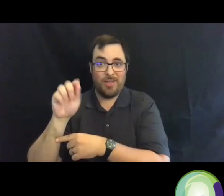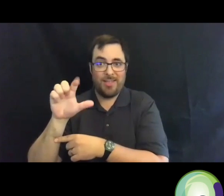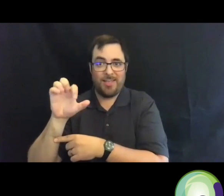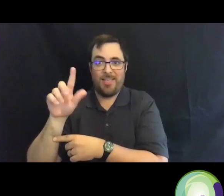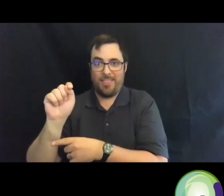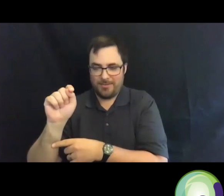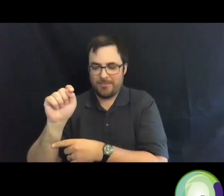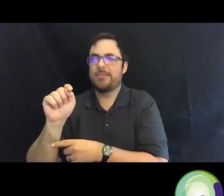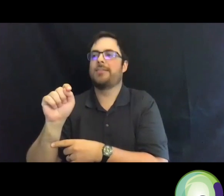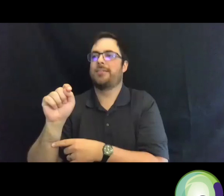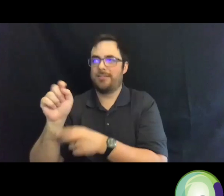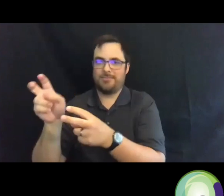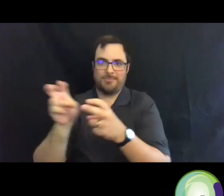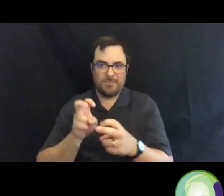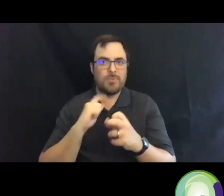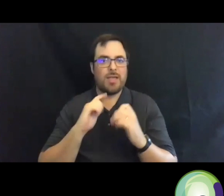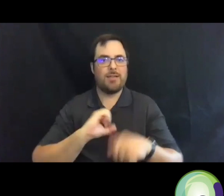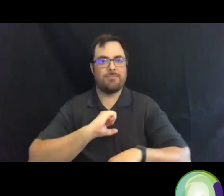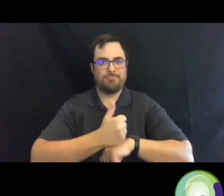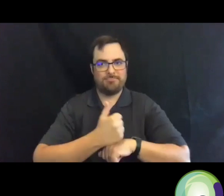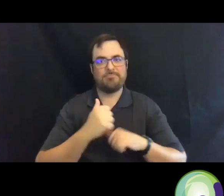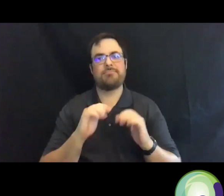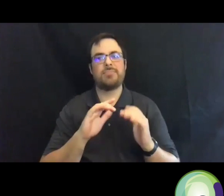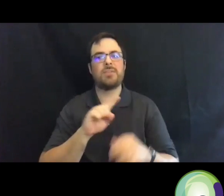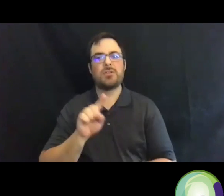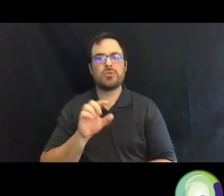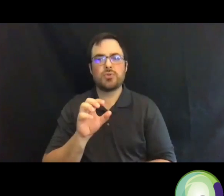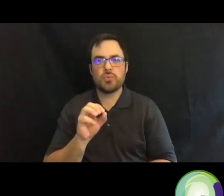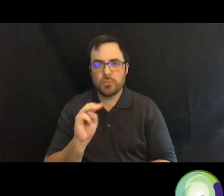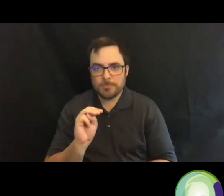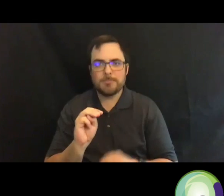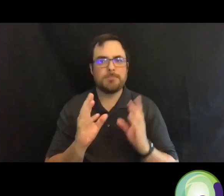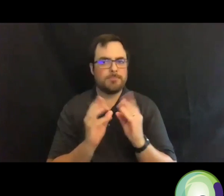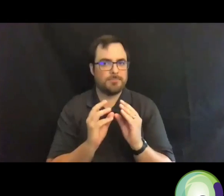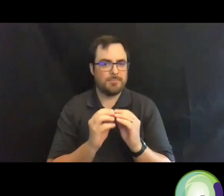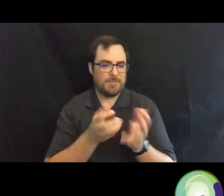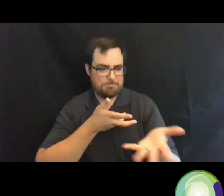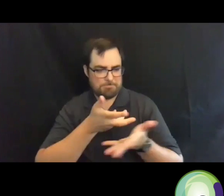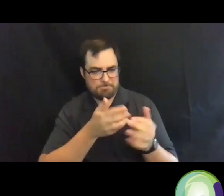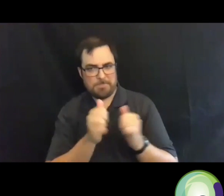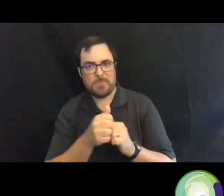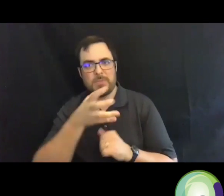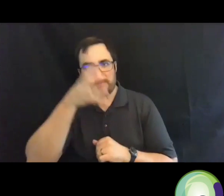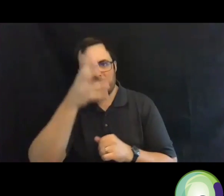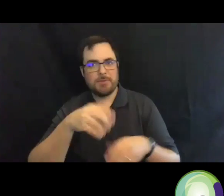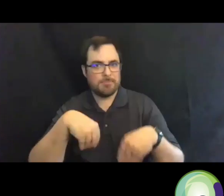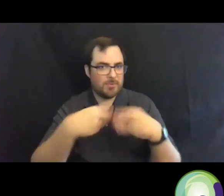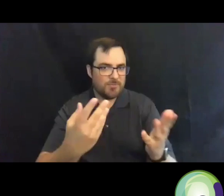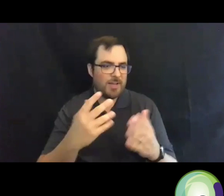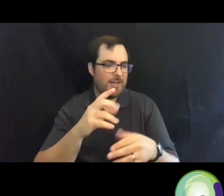have an online Zoom with the parent and explain what the concept was that we wanted to work on and give her a link to the video to watch